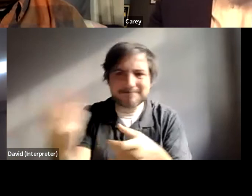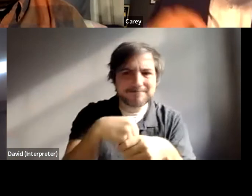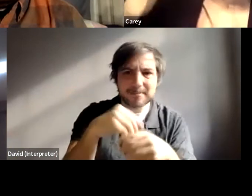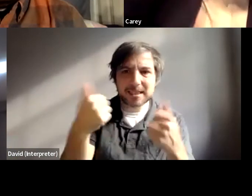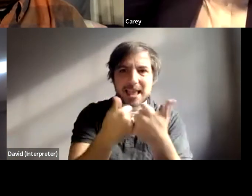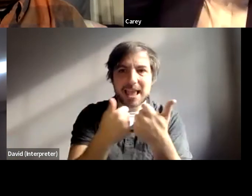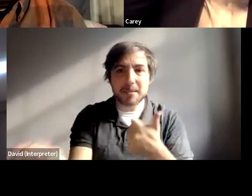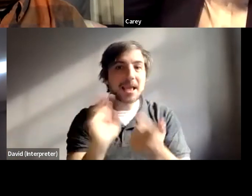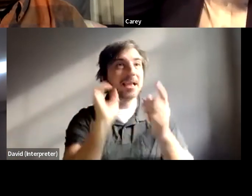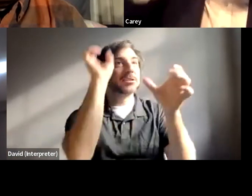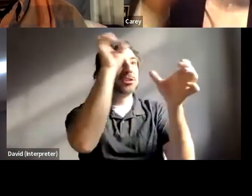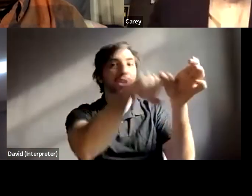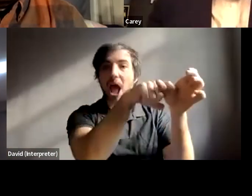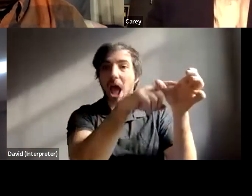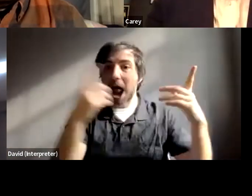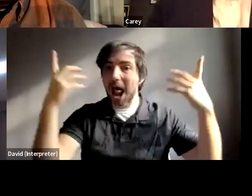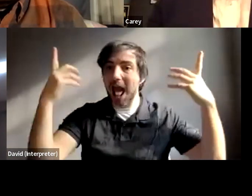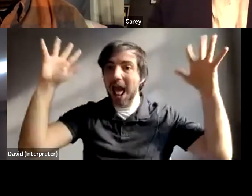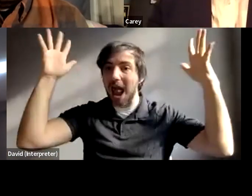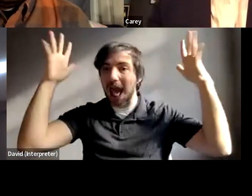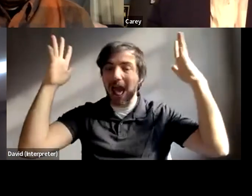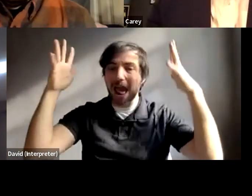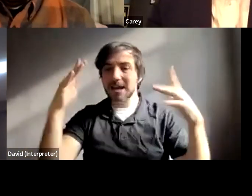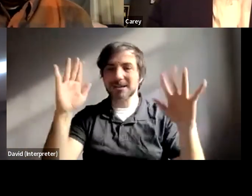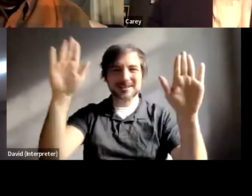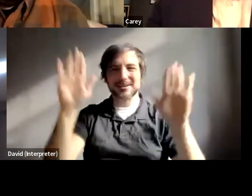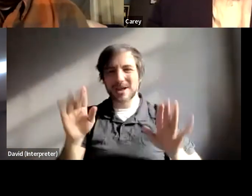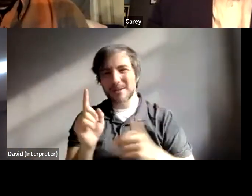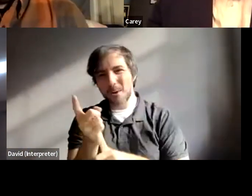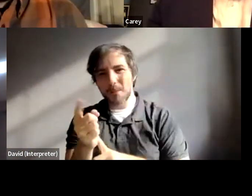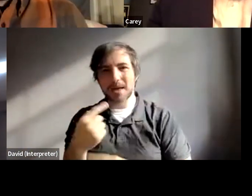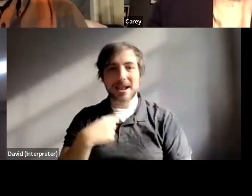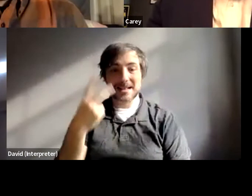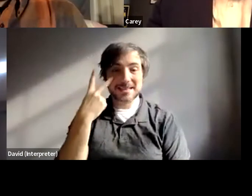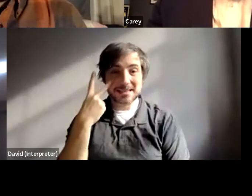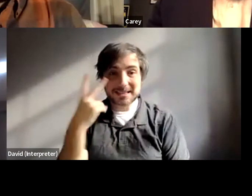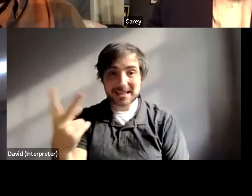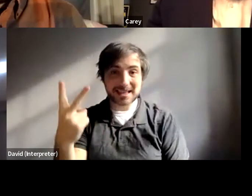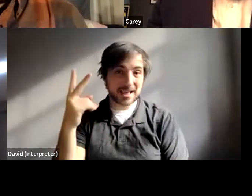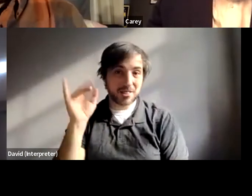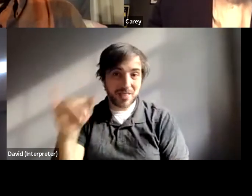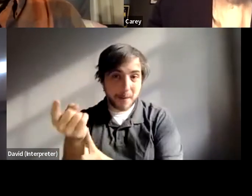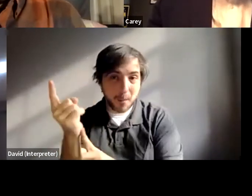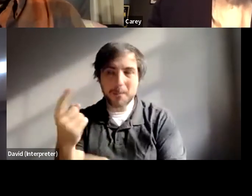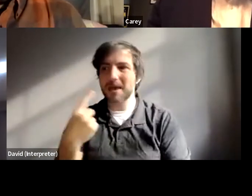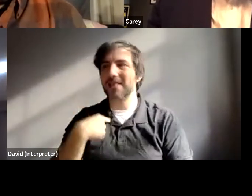. I have seen many of those. When I think about children in sports and being inclusive, I'm